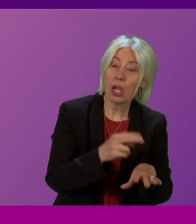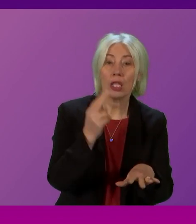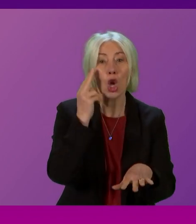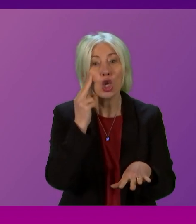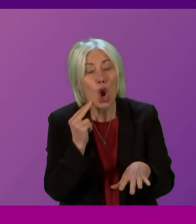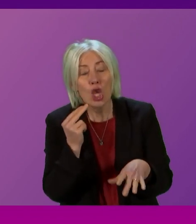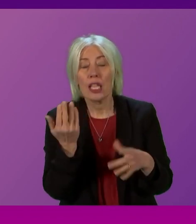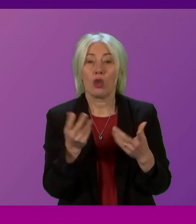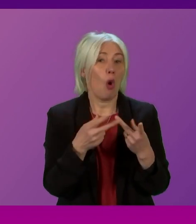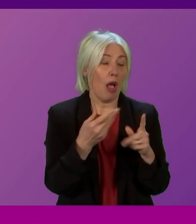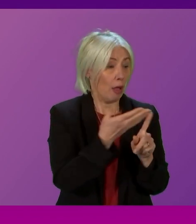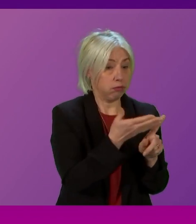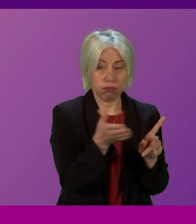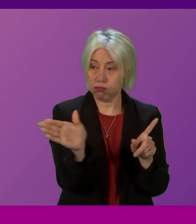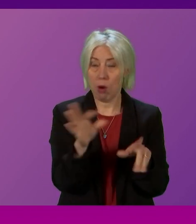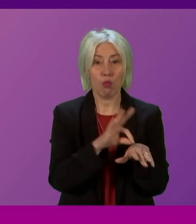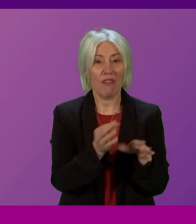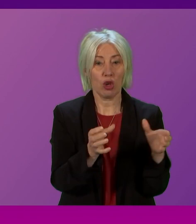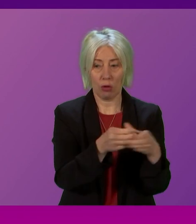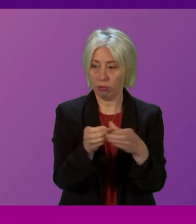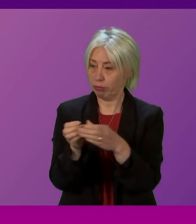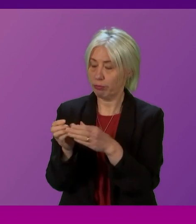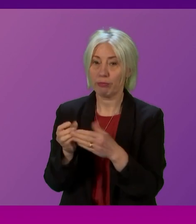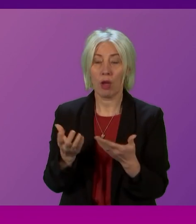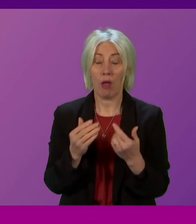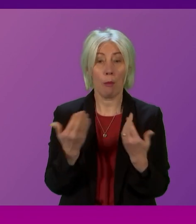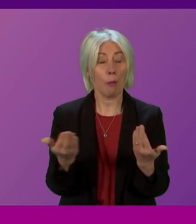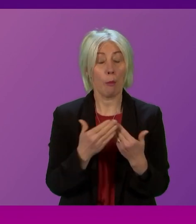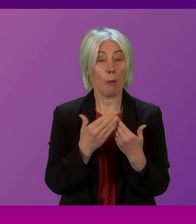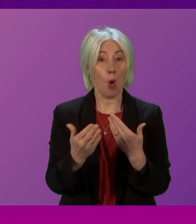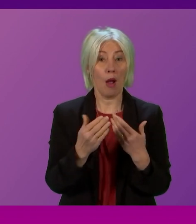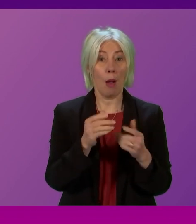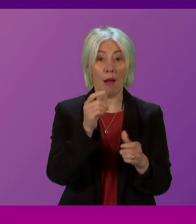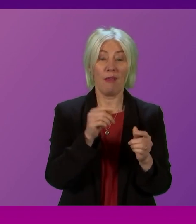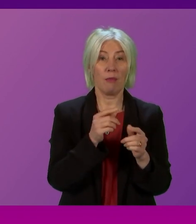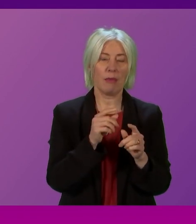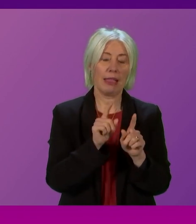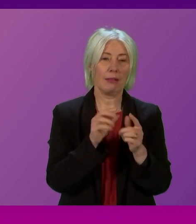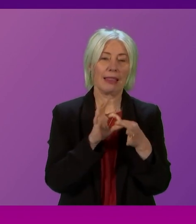range of groups—per head of population than there are in other parts of the UK.